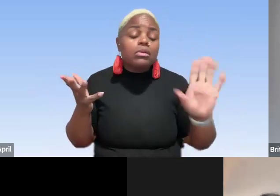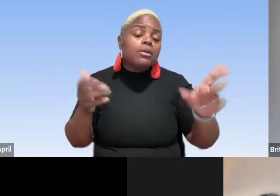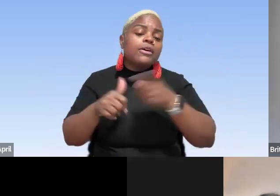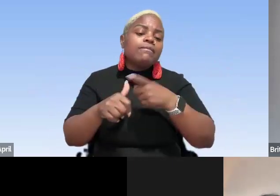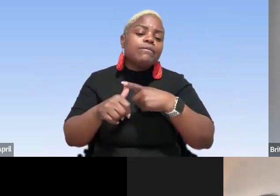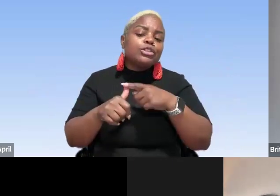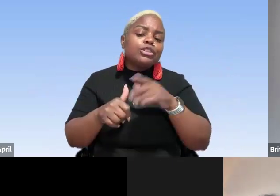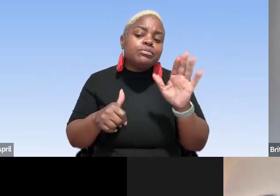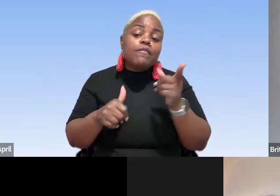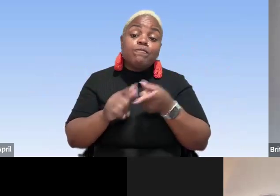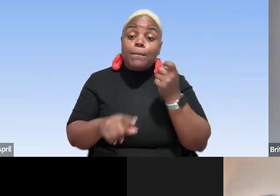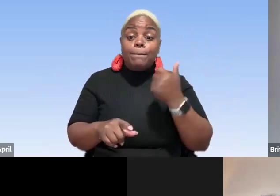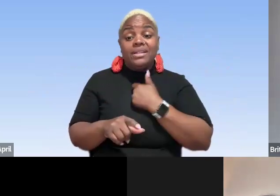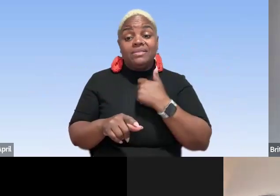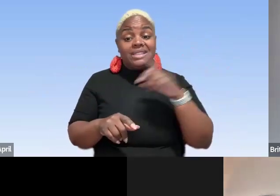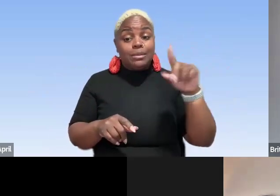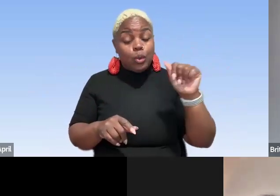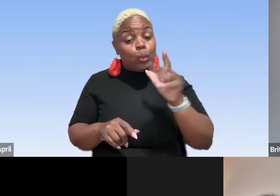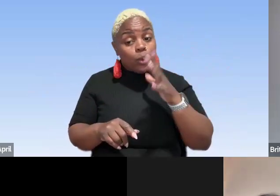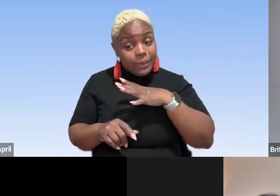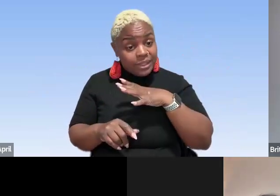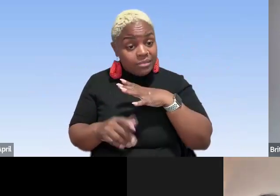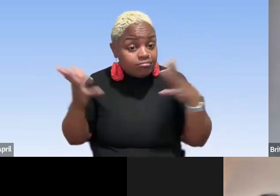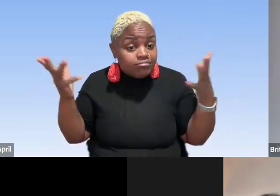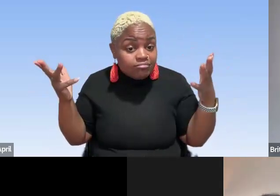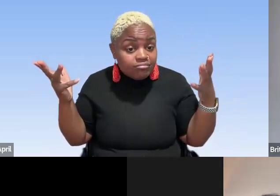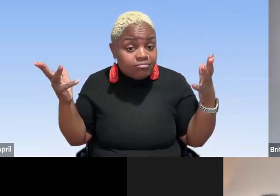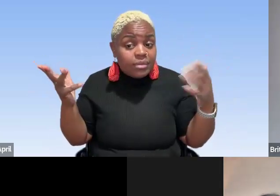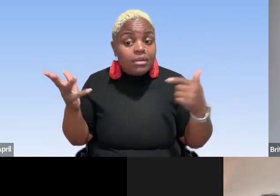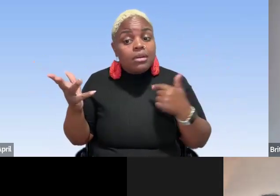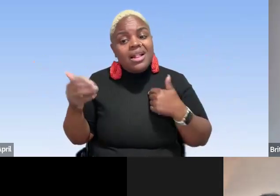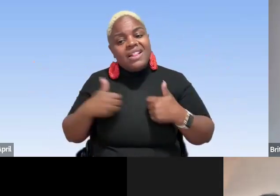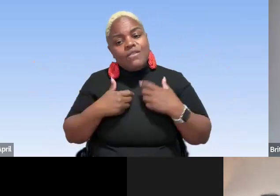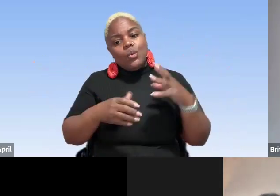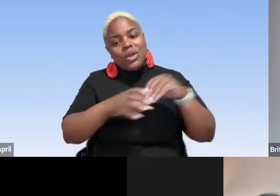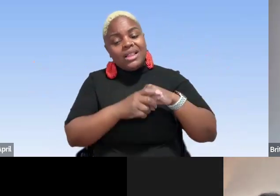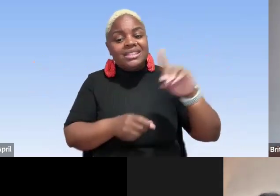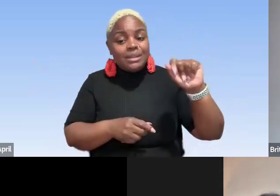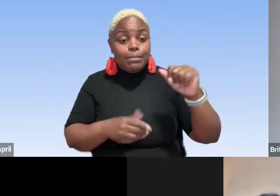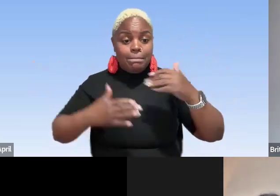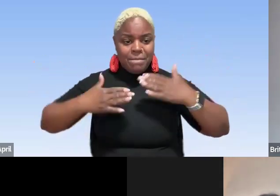a disabled woman, and living in a disabled body that many, many,